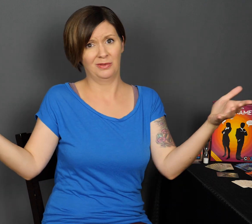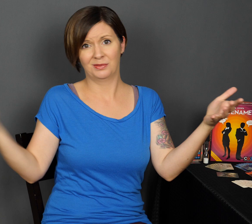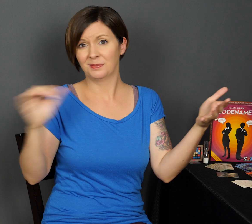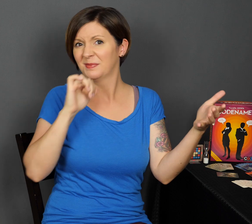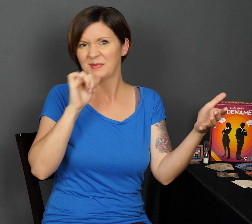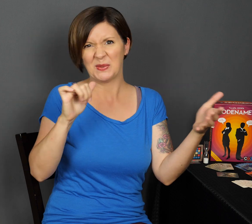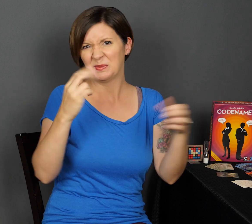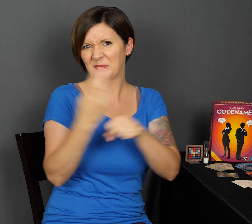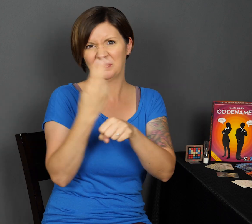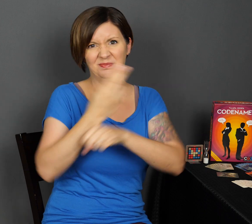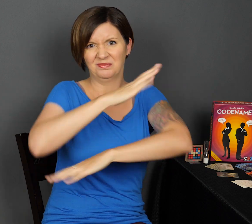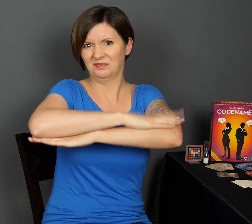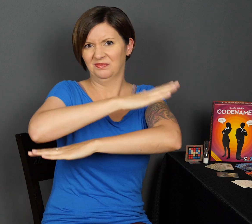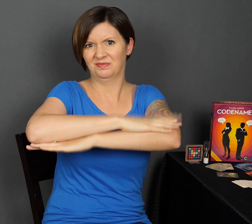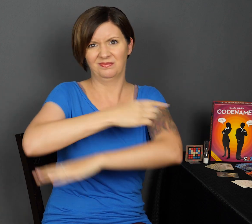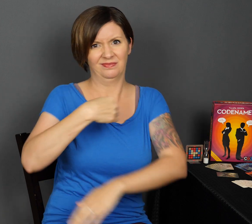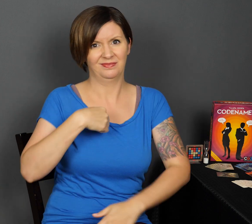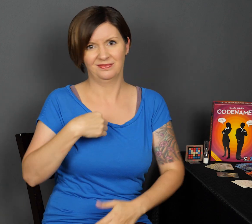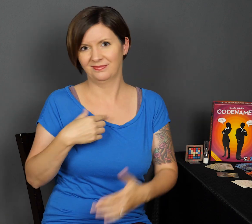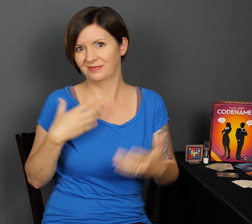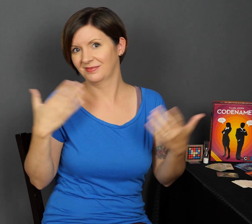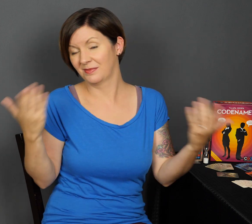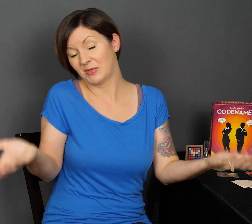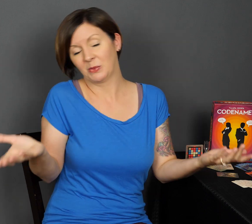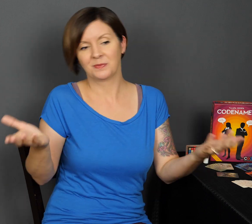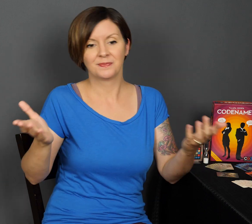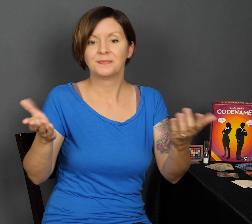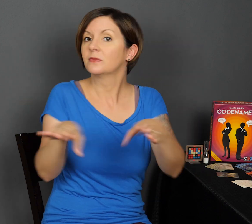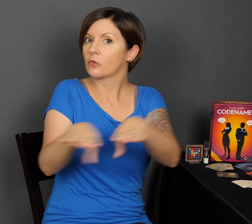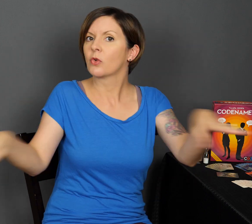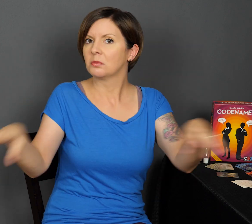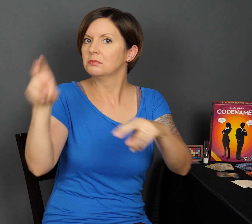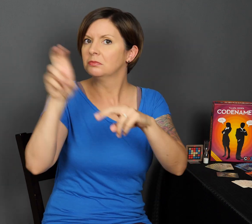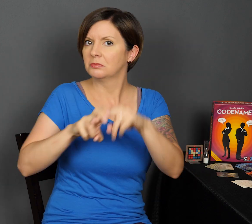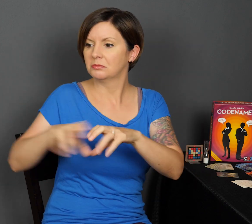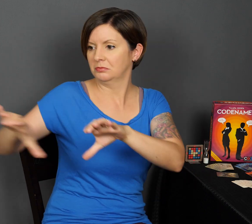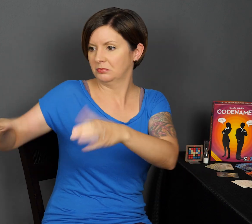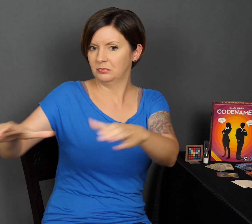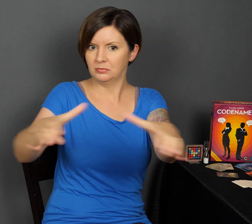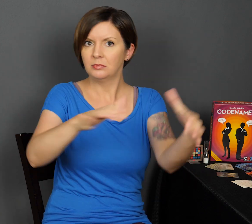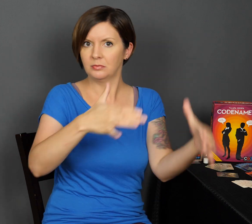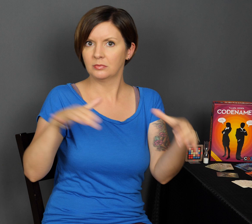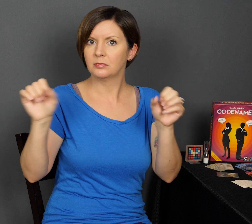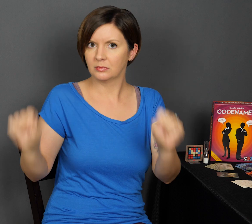sit on the floor. I don't use desks in my room so the floor is fine.